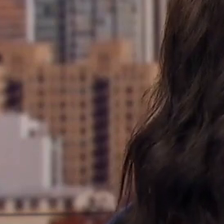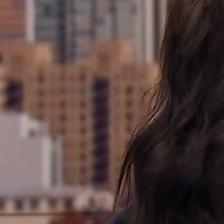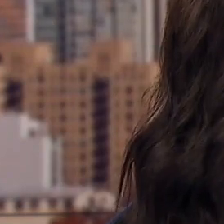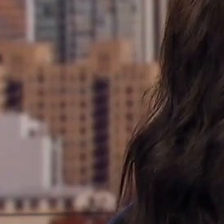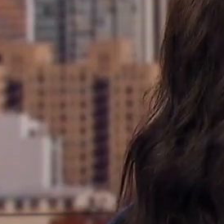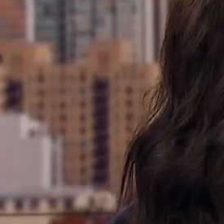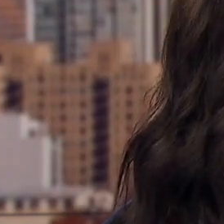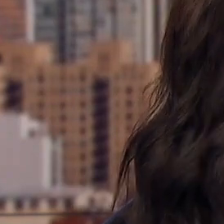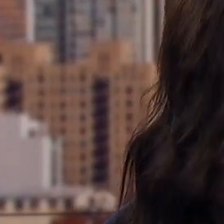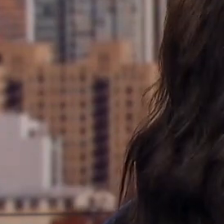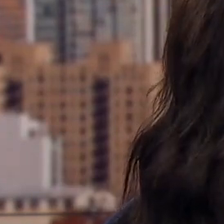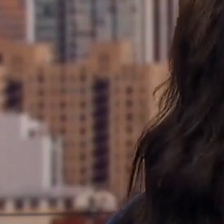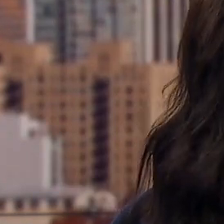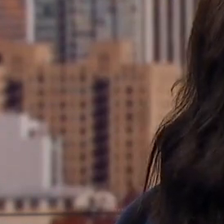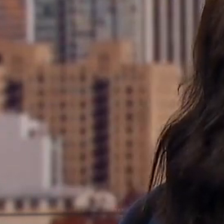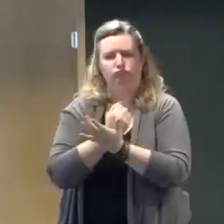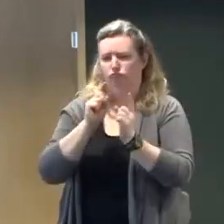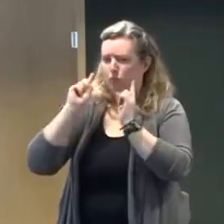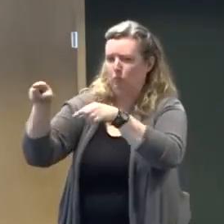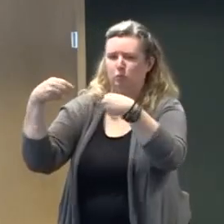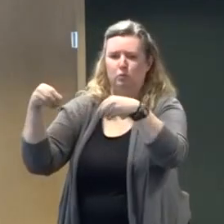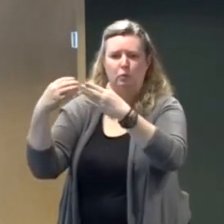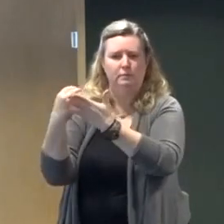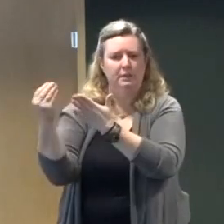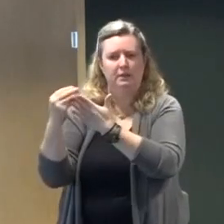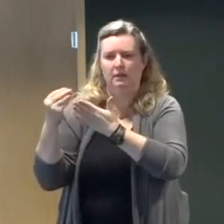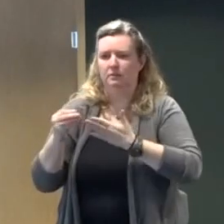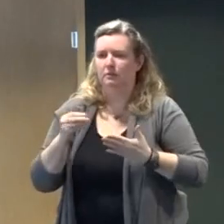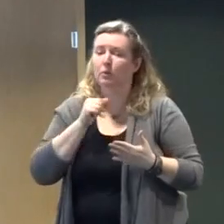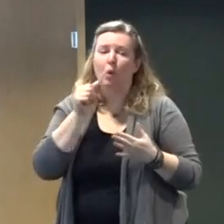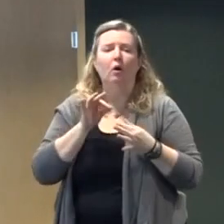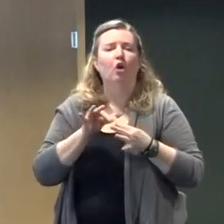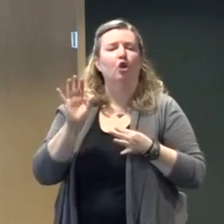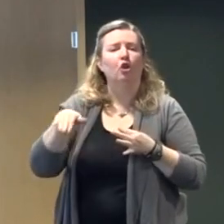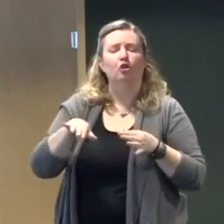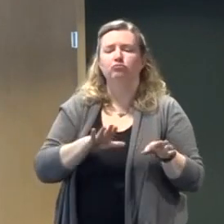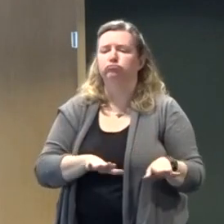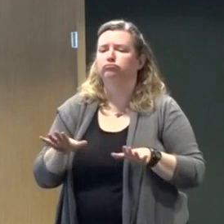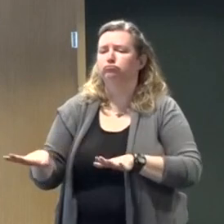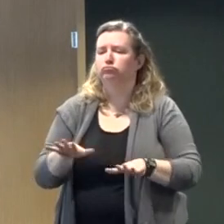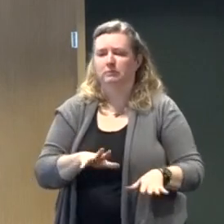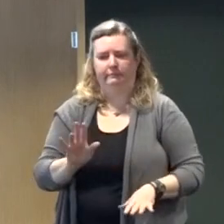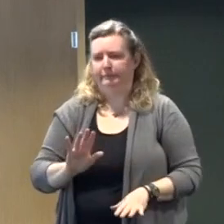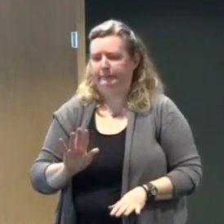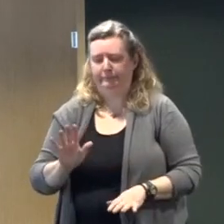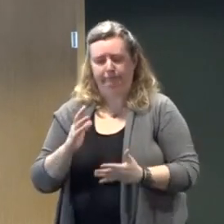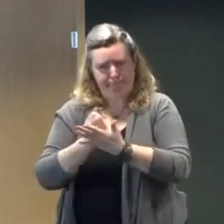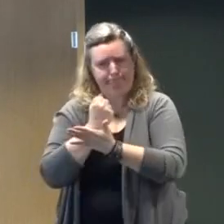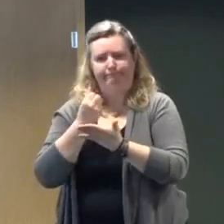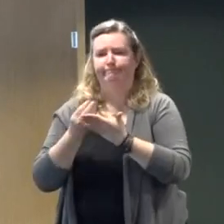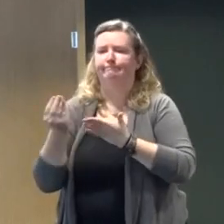00 O'CLOCK THIS GOVERNOR MURPHY SPEAKING ABOUT THE STORM EARLIER TODAY.